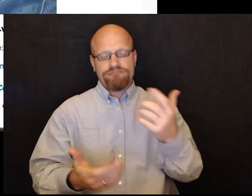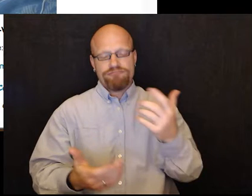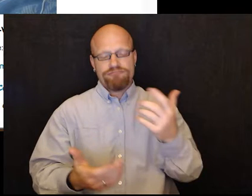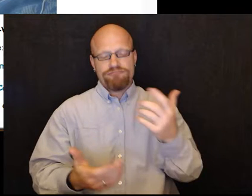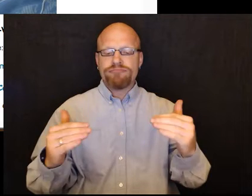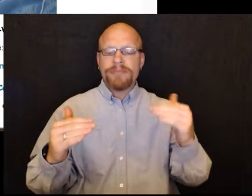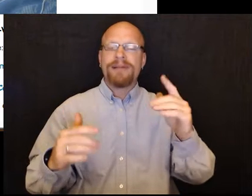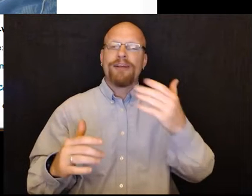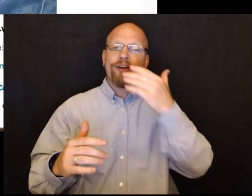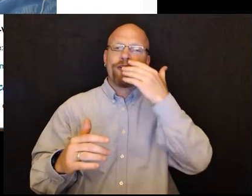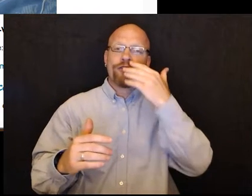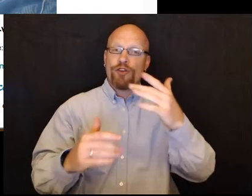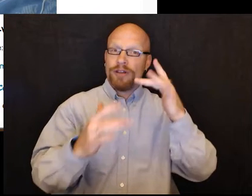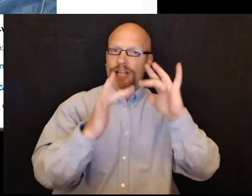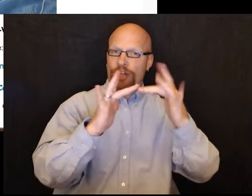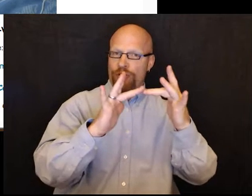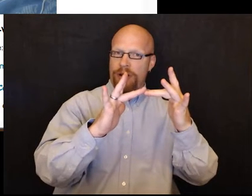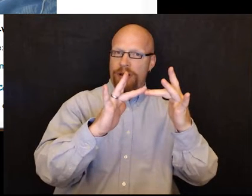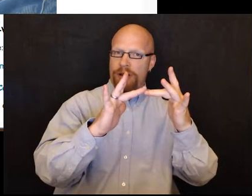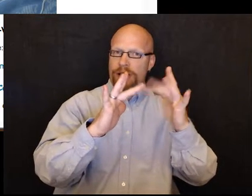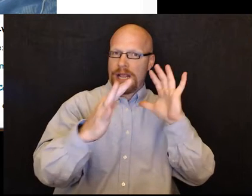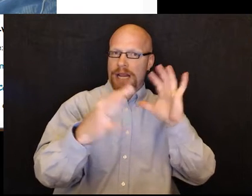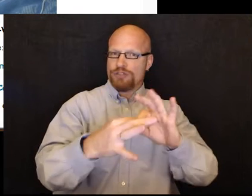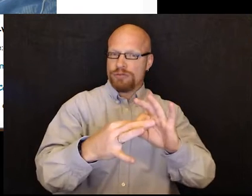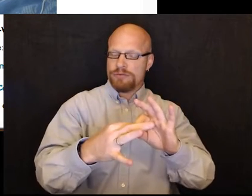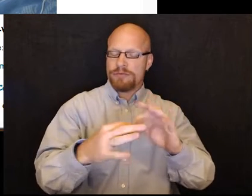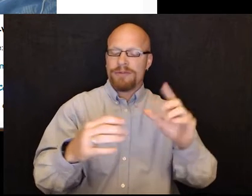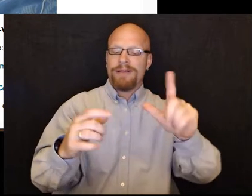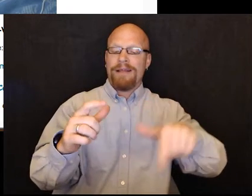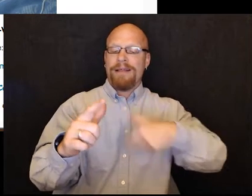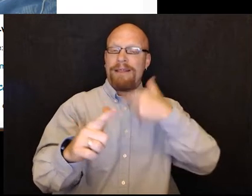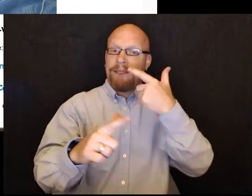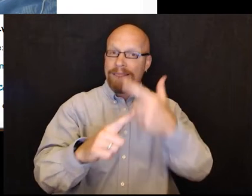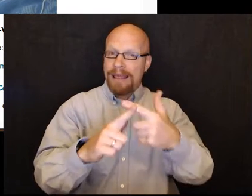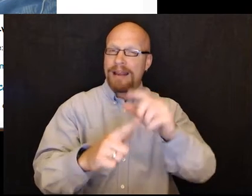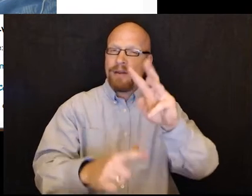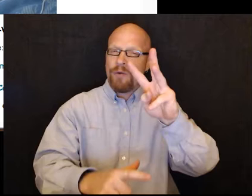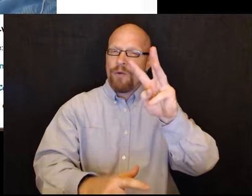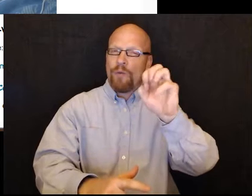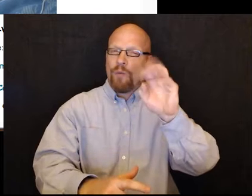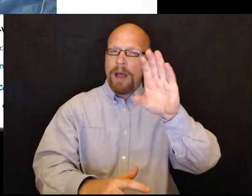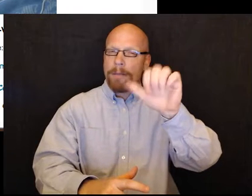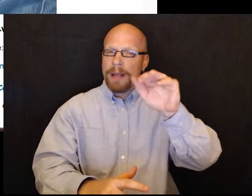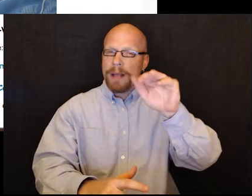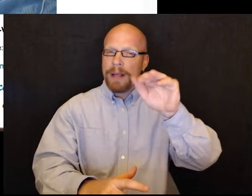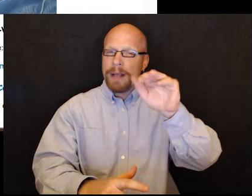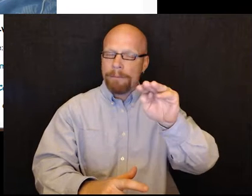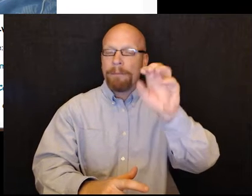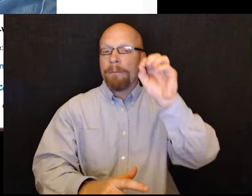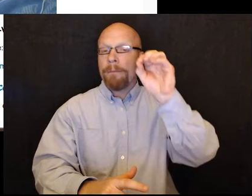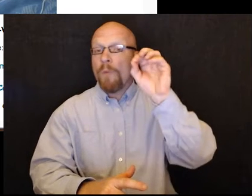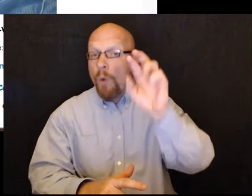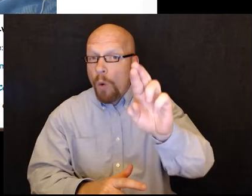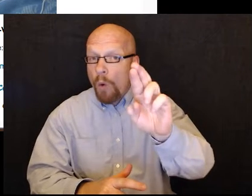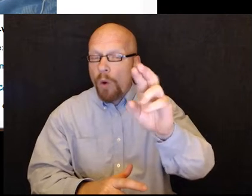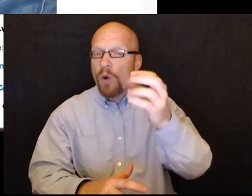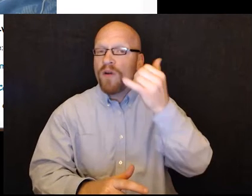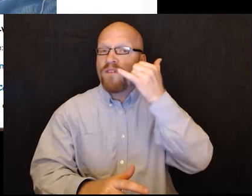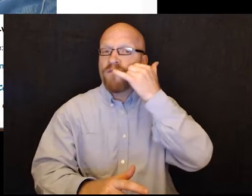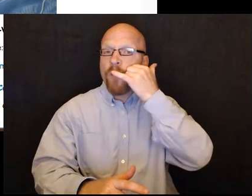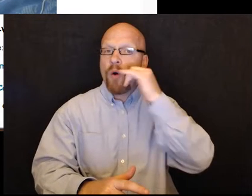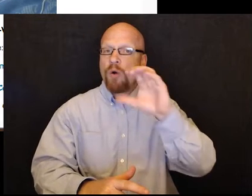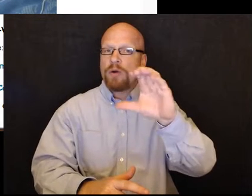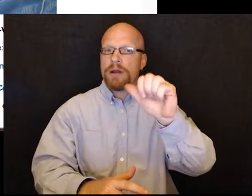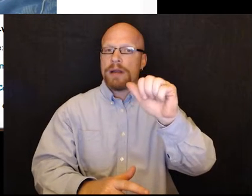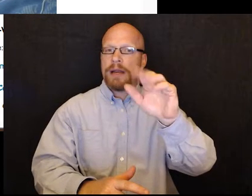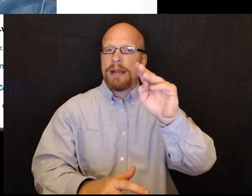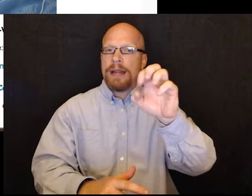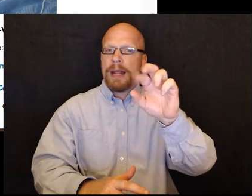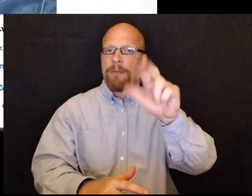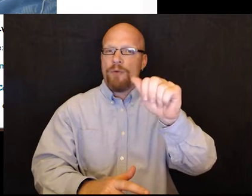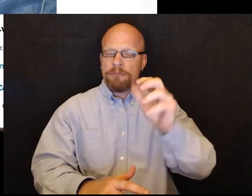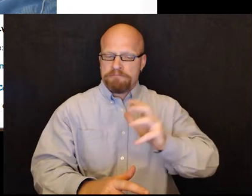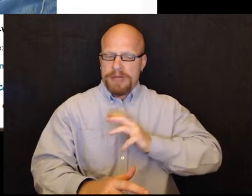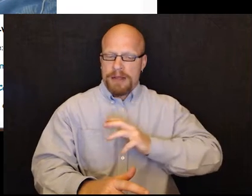of course you need a good internet connection and then you need a webcam or